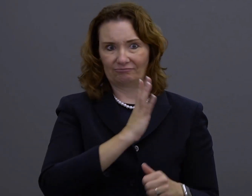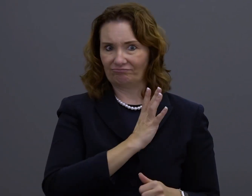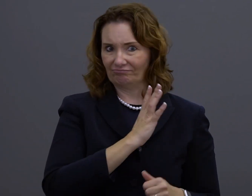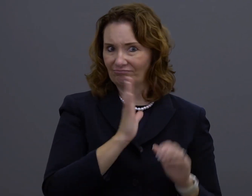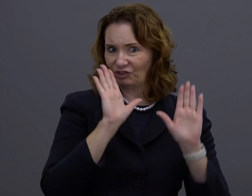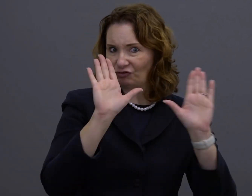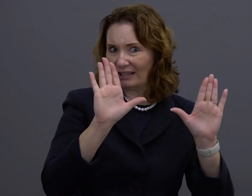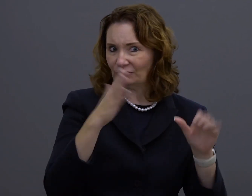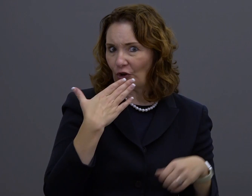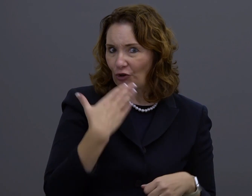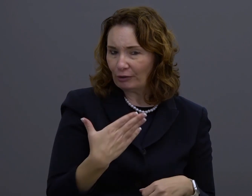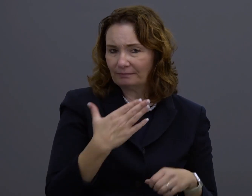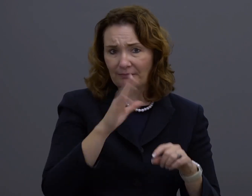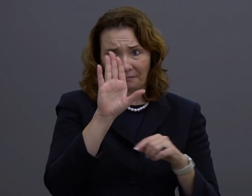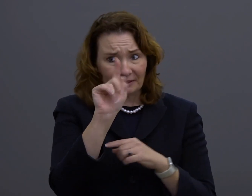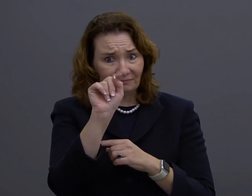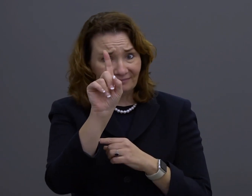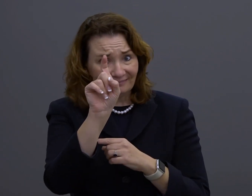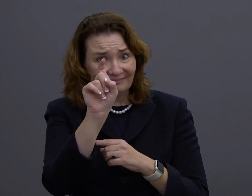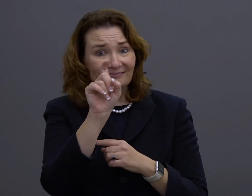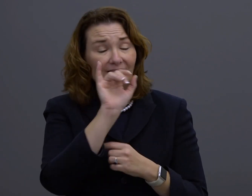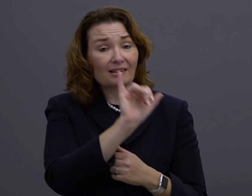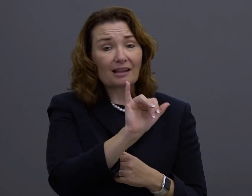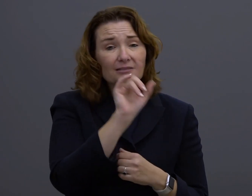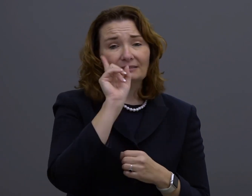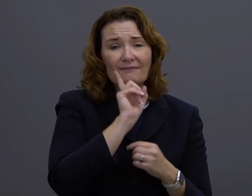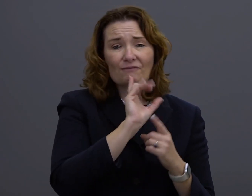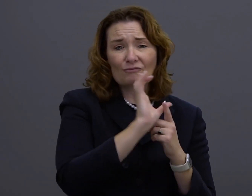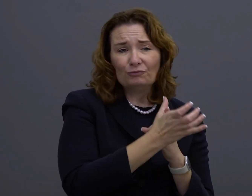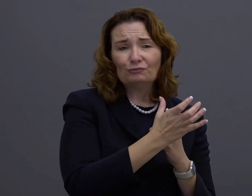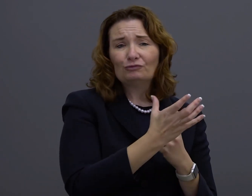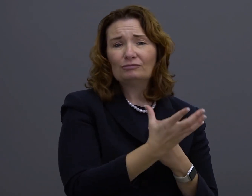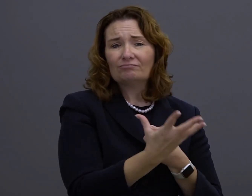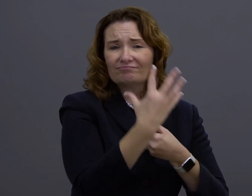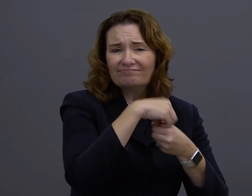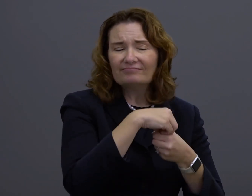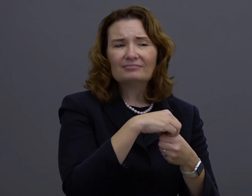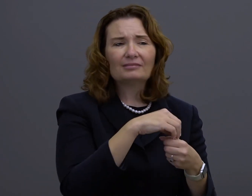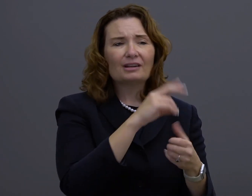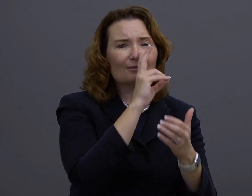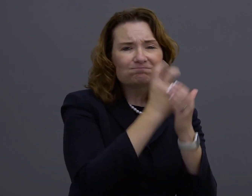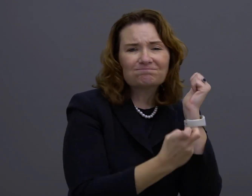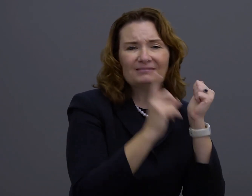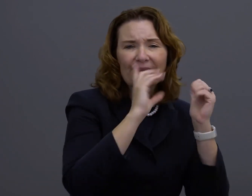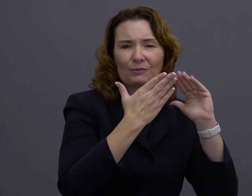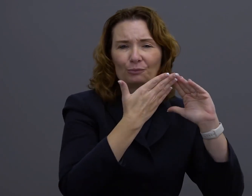All these are great, but the question remains whether the traditional cultural immersion